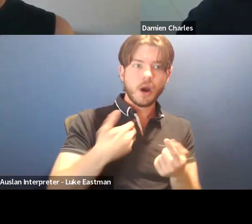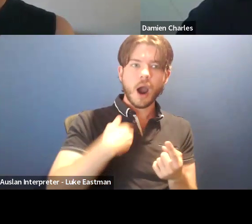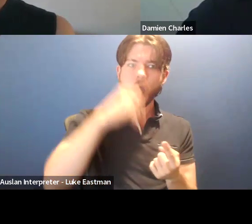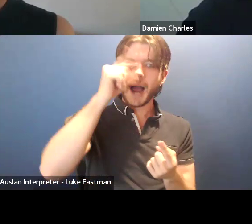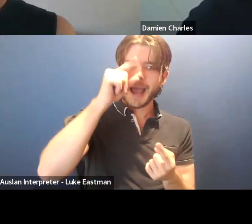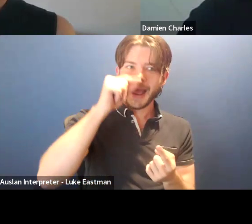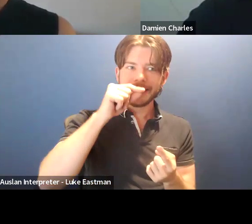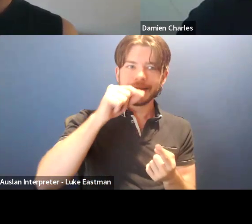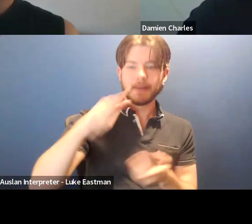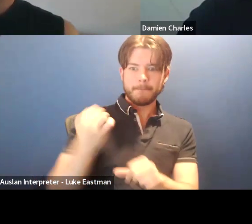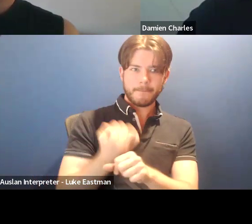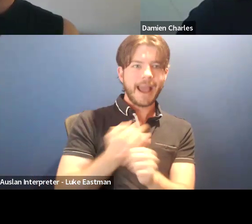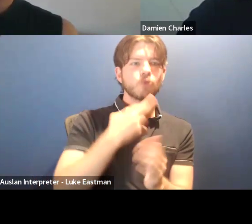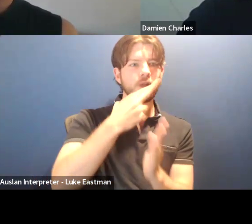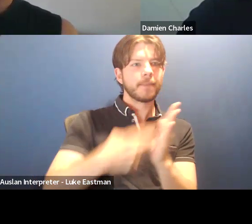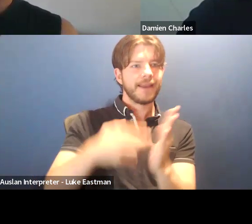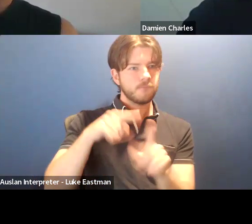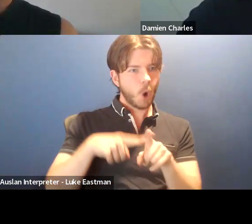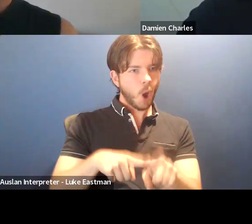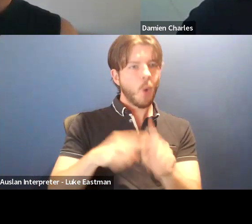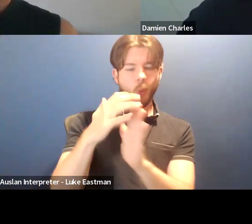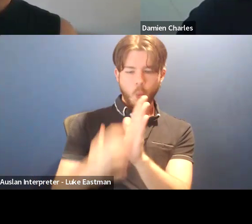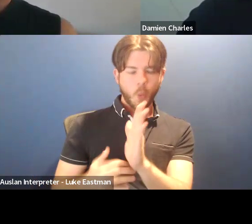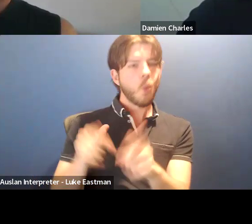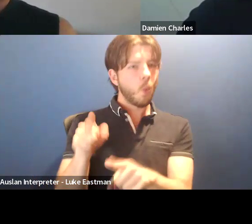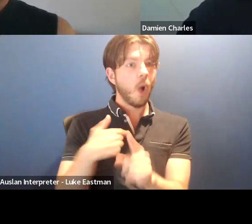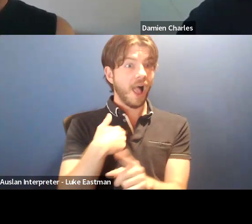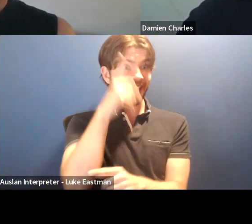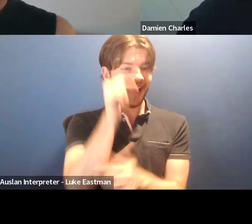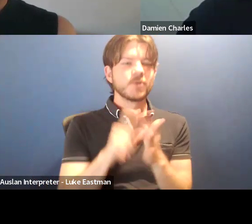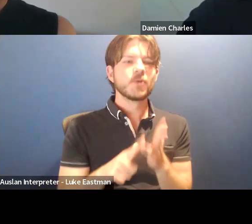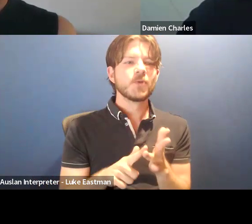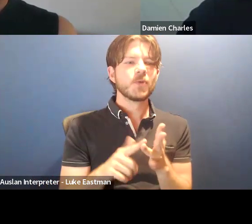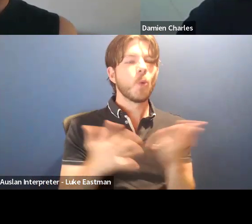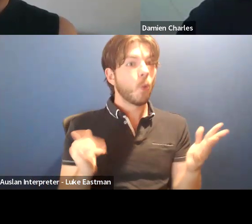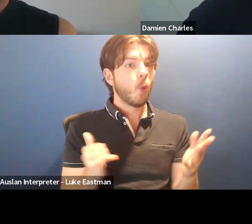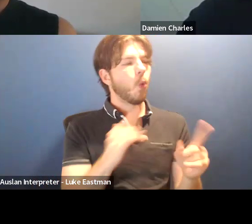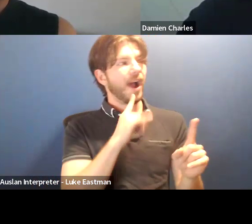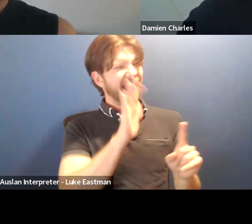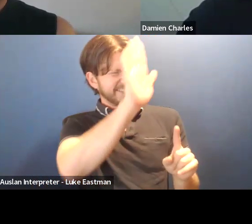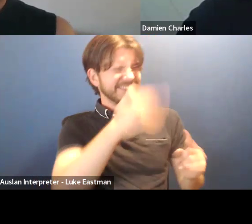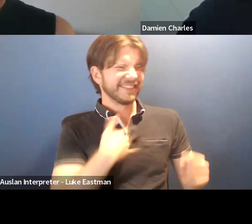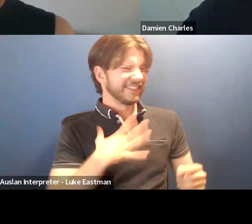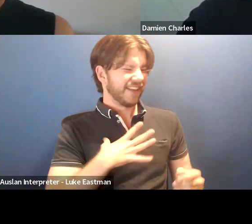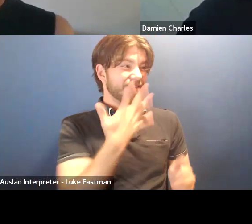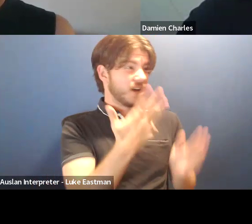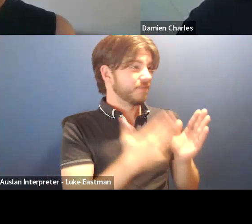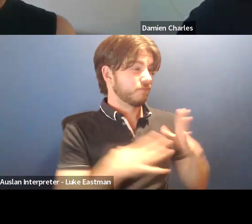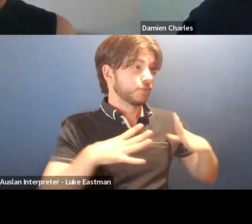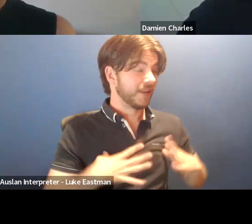Outcomes. Having the opportunity to go and say “Hey I just need to go and have